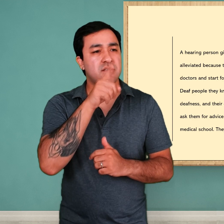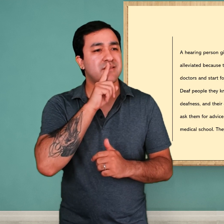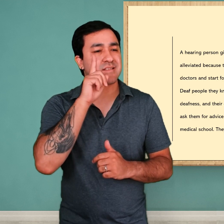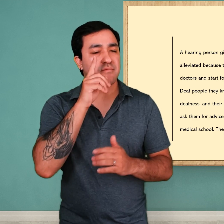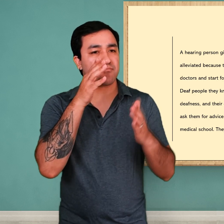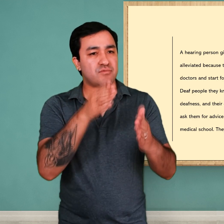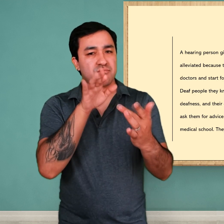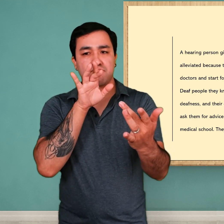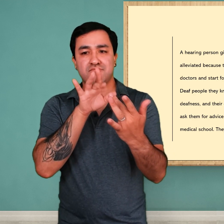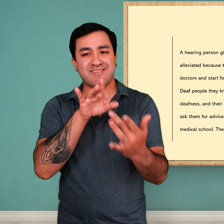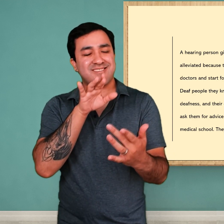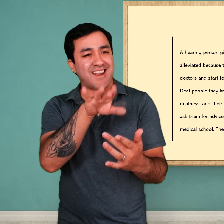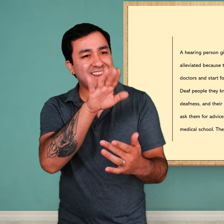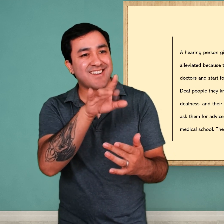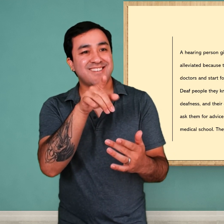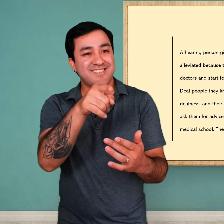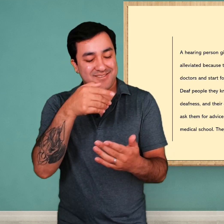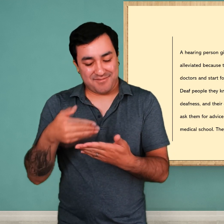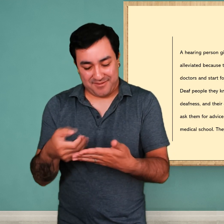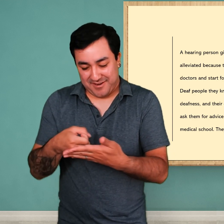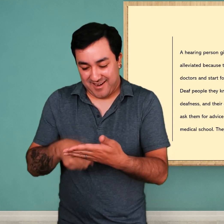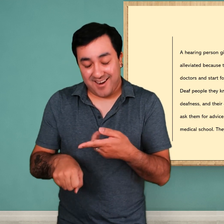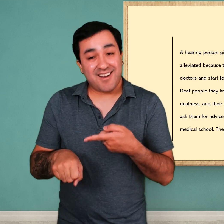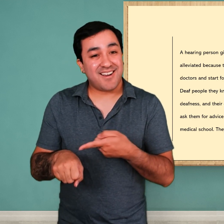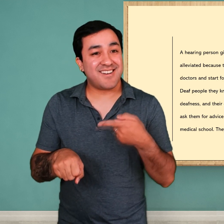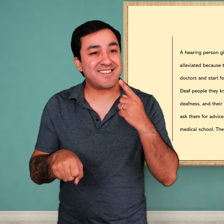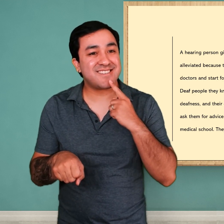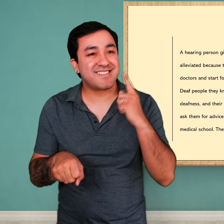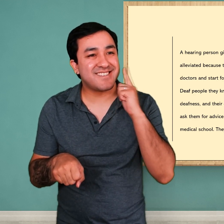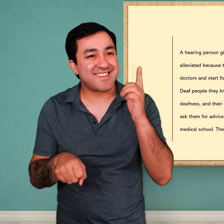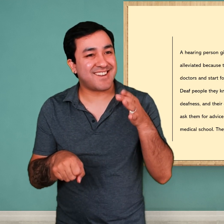the Deaf people they know and start telling them about their baby, the baby’s deafness,